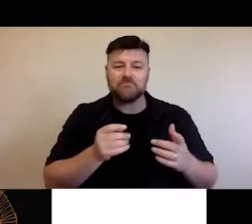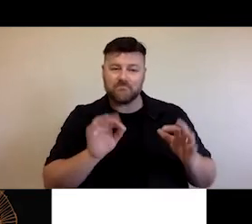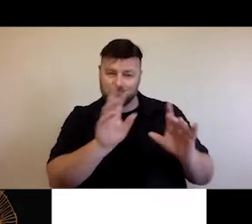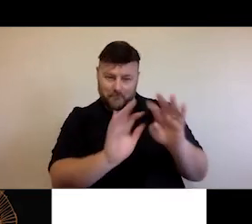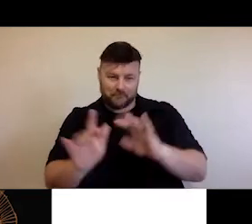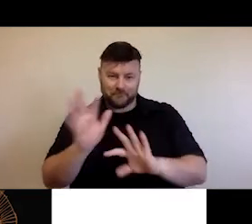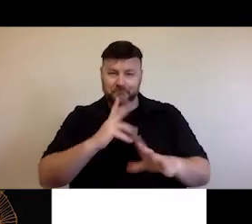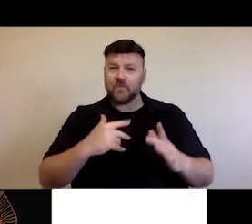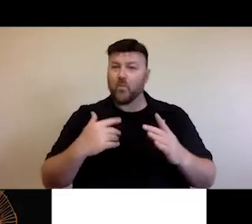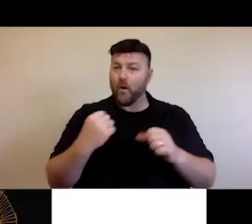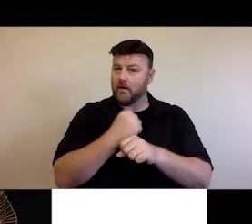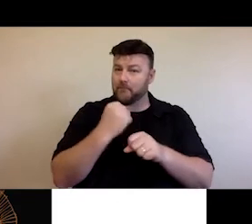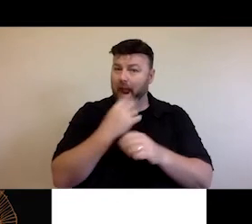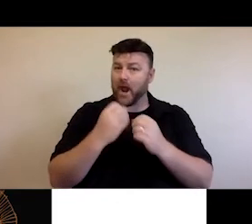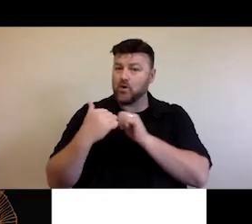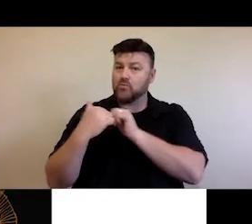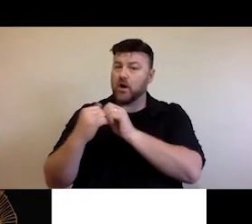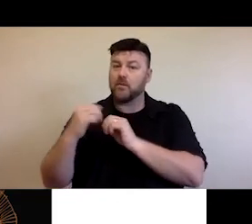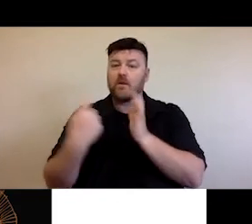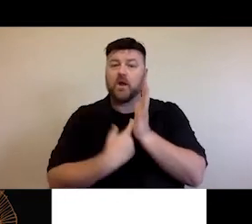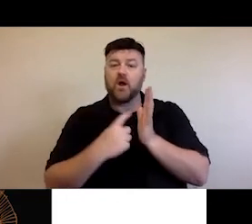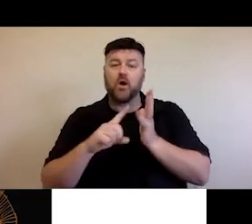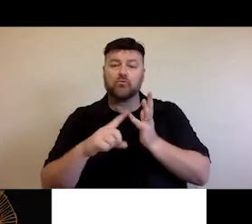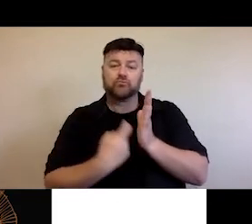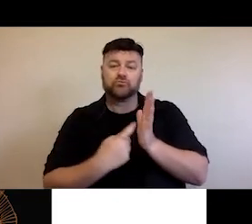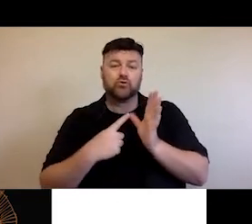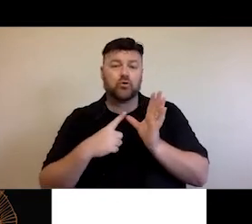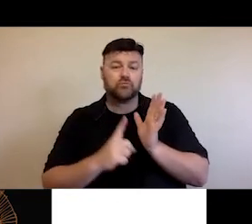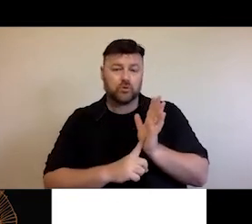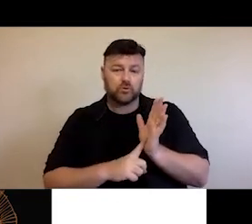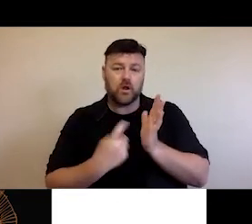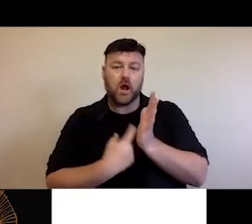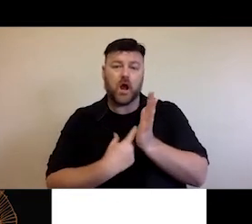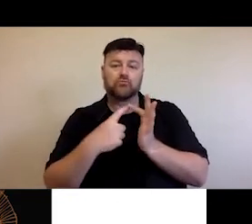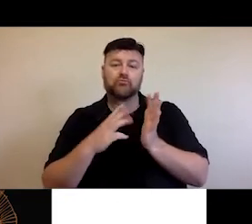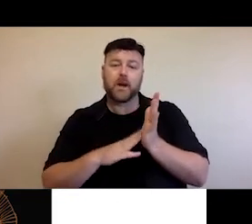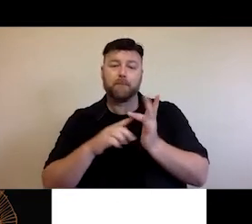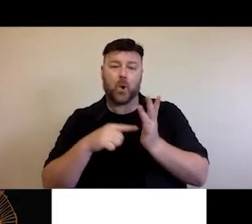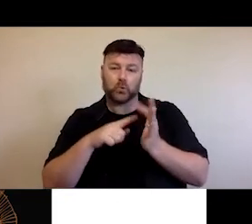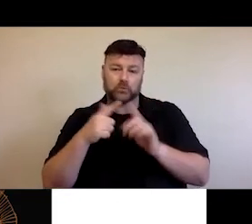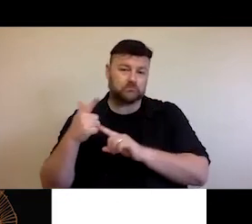working with one of our rural and remote Aboriginal communities. And